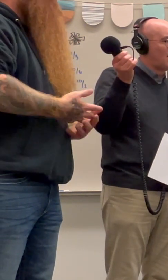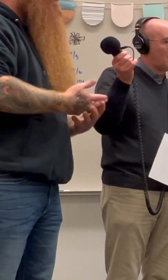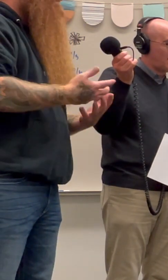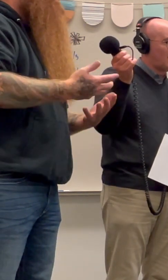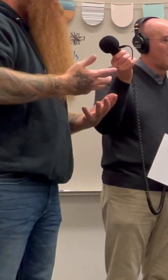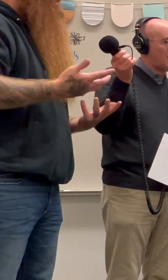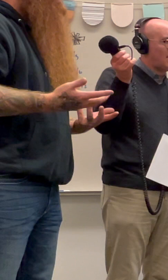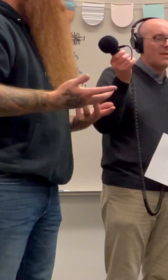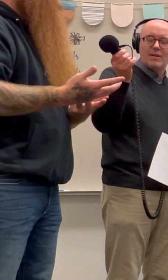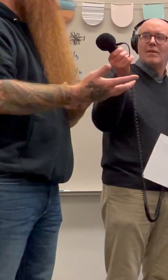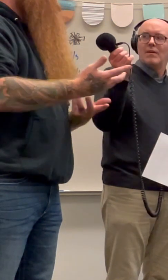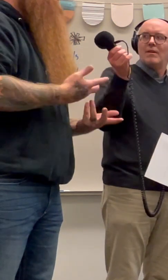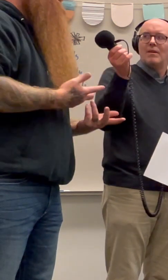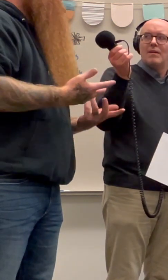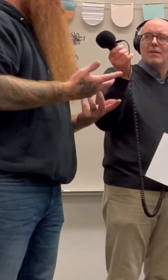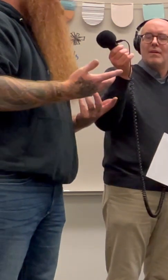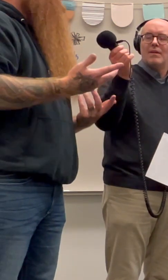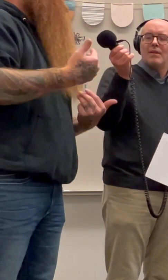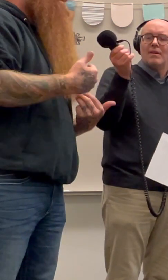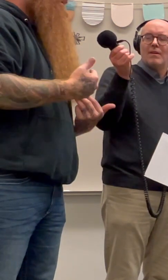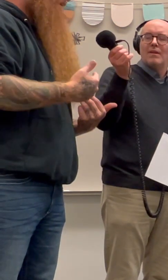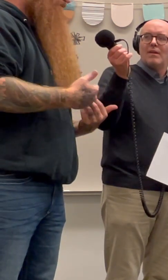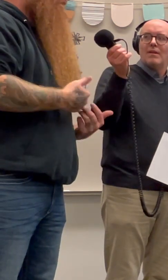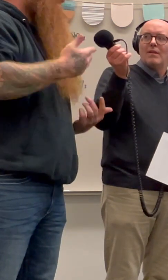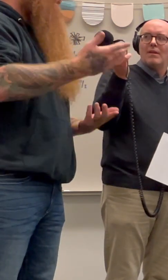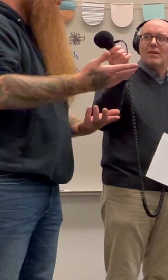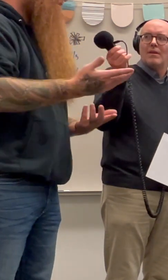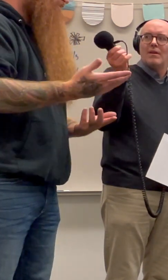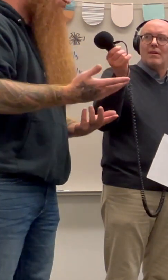to be more encouraging and more accepting and more inclusive of him as he gets older